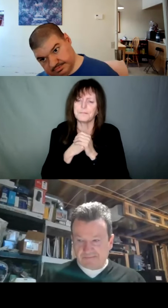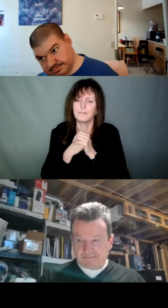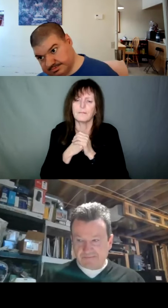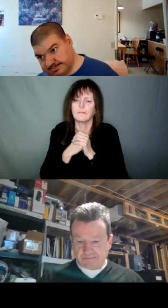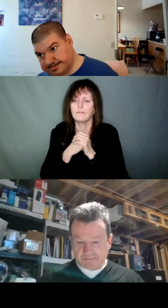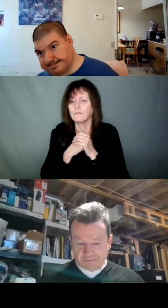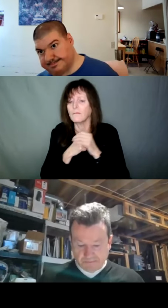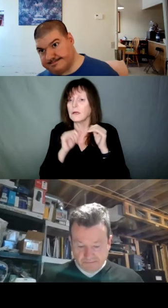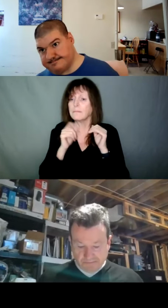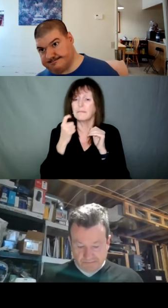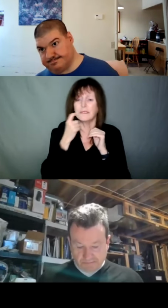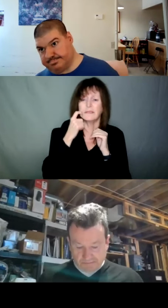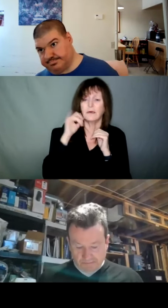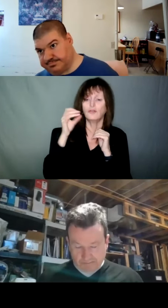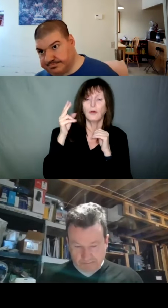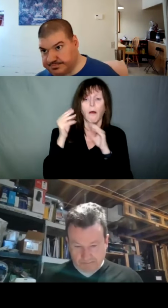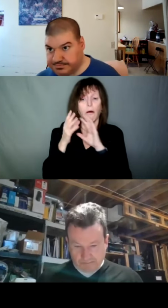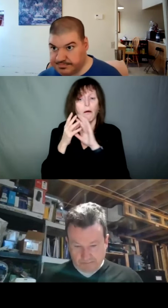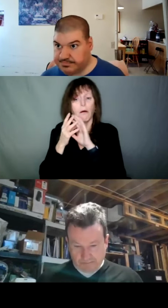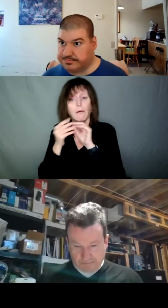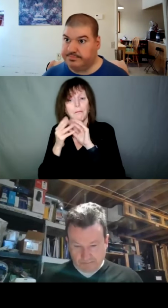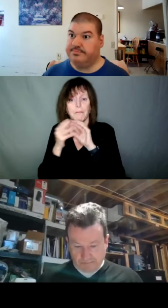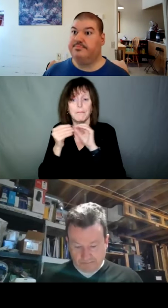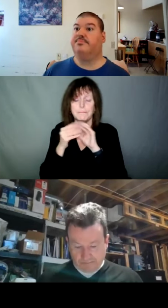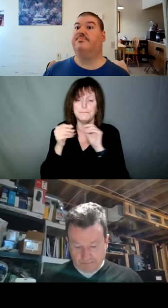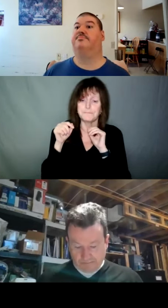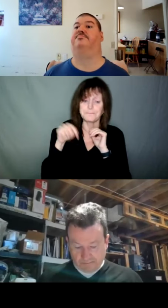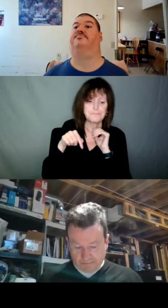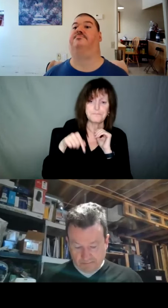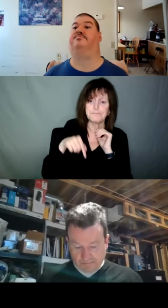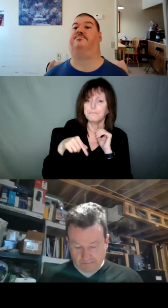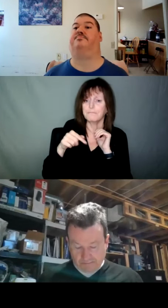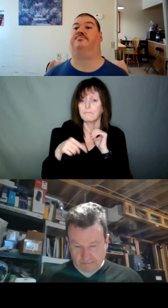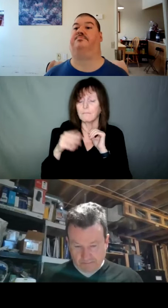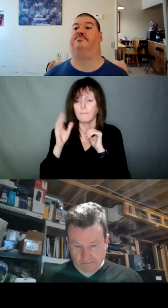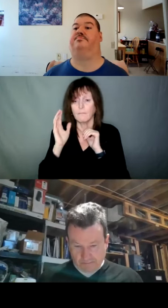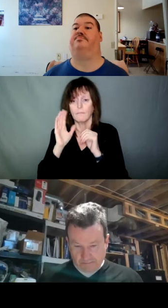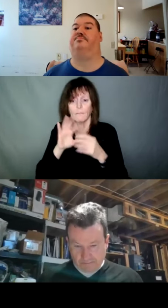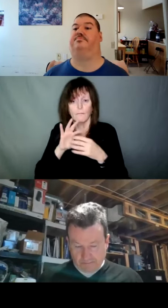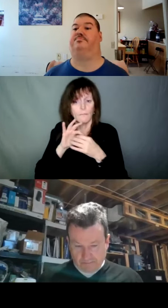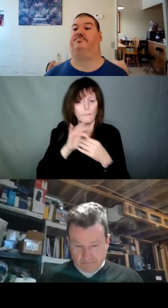I have a number of questions here and I want to acknowledge as John mentioned this is going to be the first of many